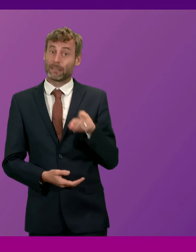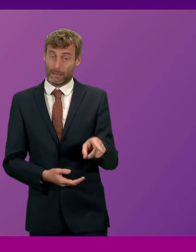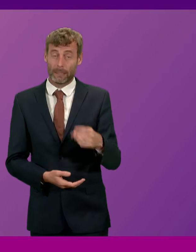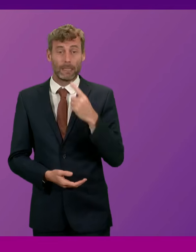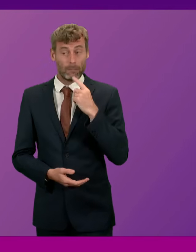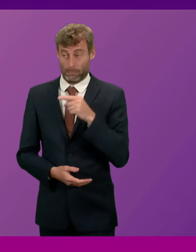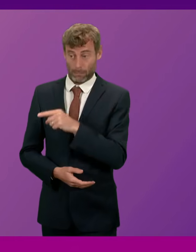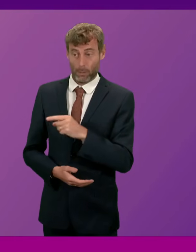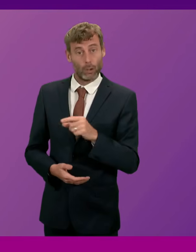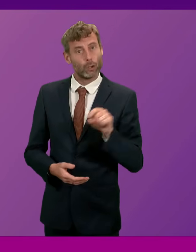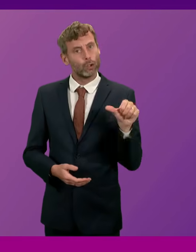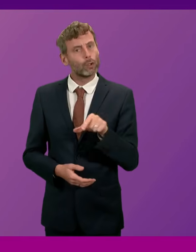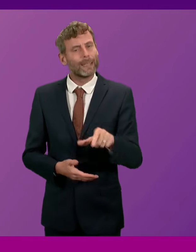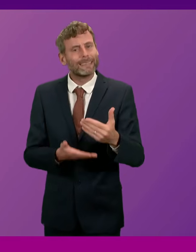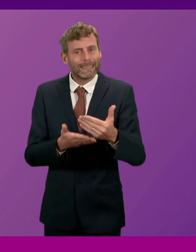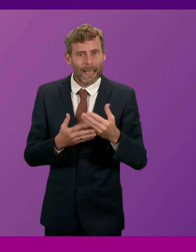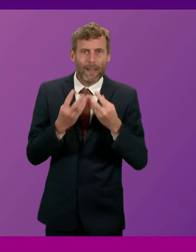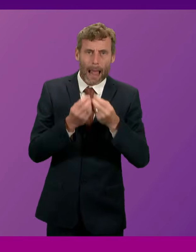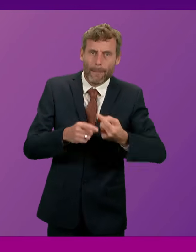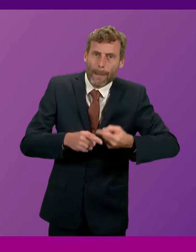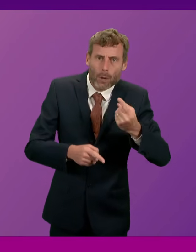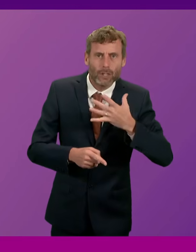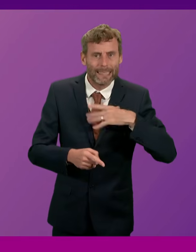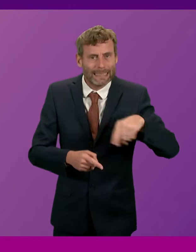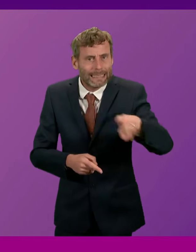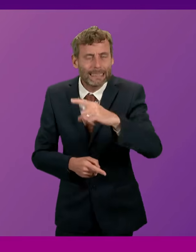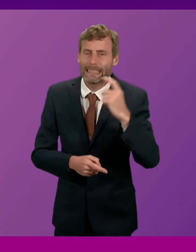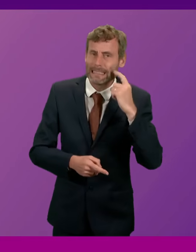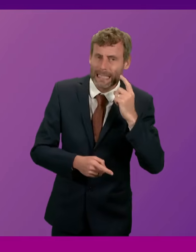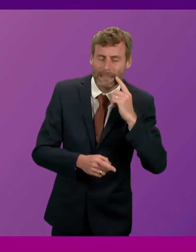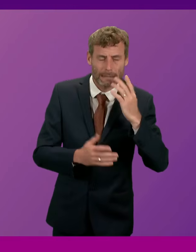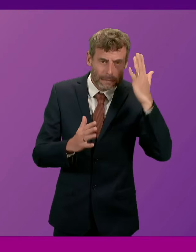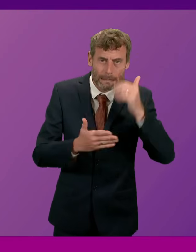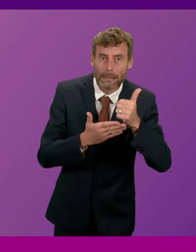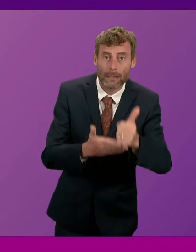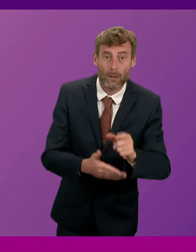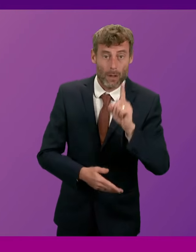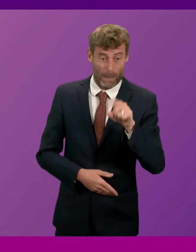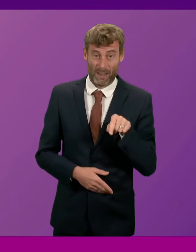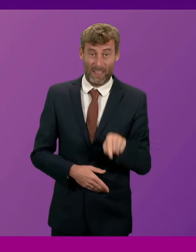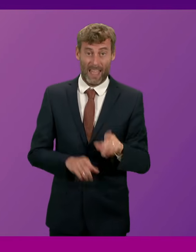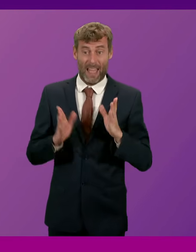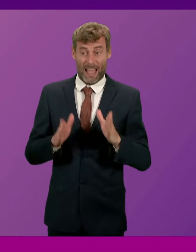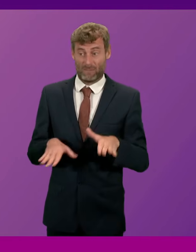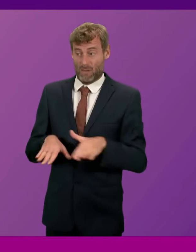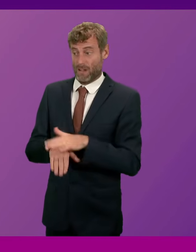correctly observed that the public dental service is meant to be a safety net for emergencies and for those with vulnerabilities, it is increasingly filling in the gaps where routine NHS dental